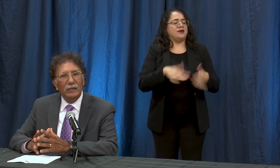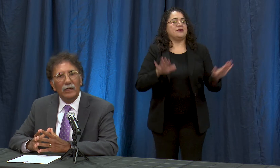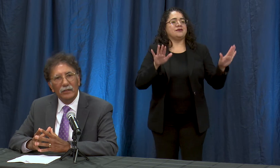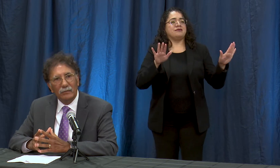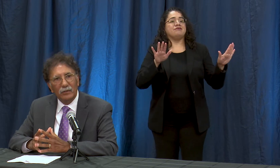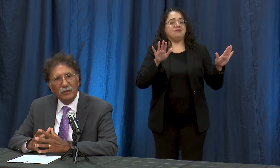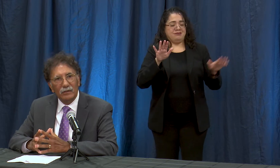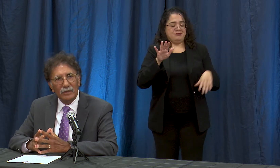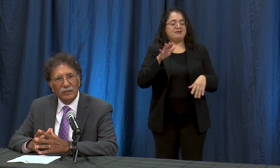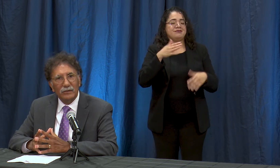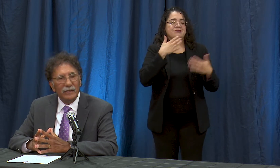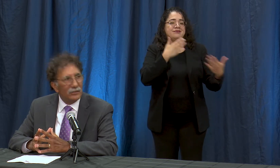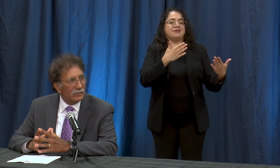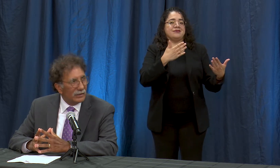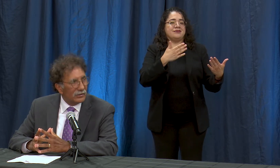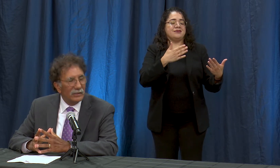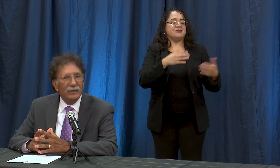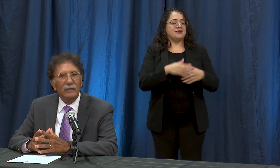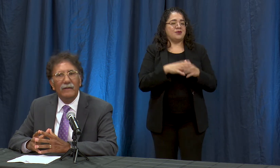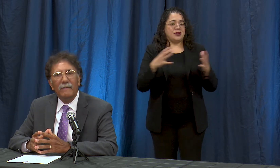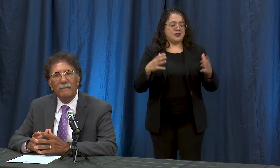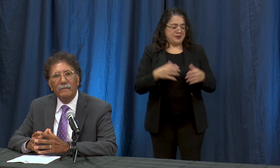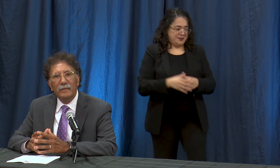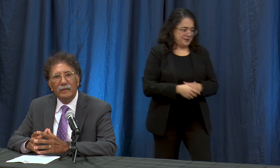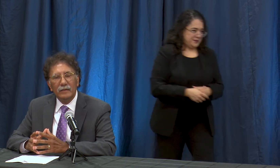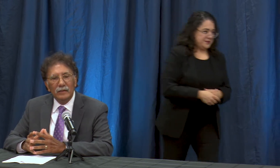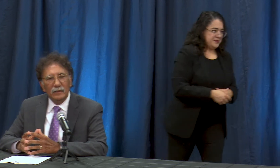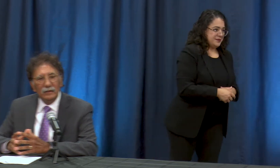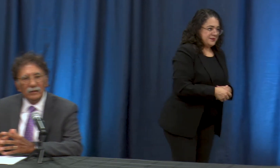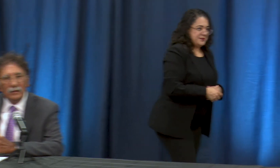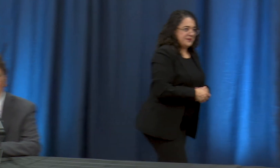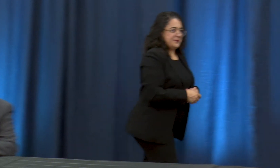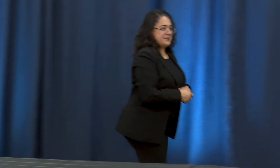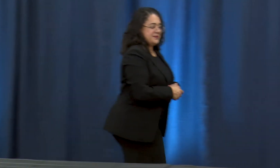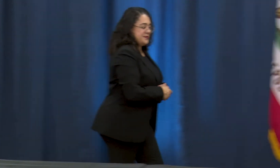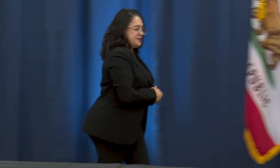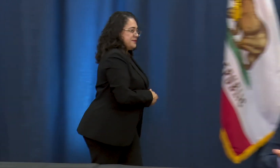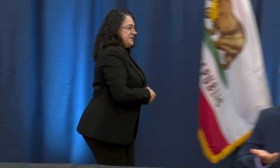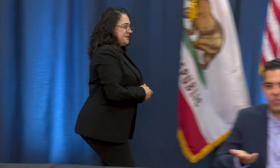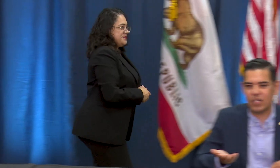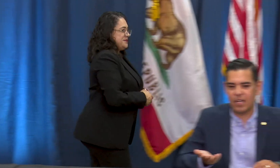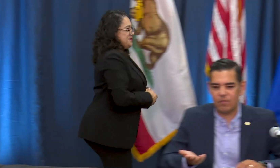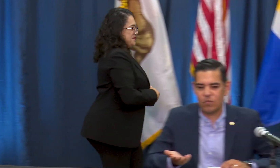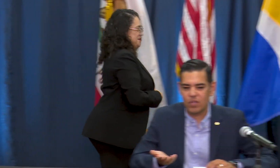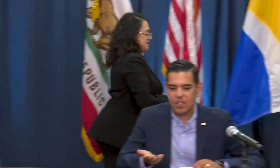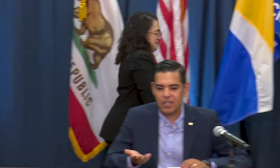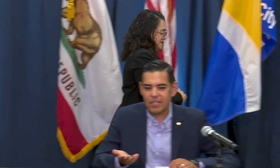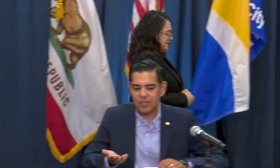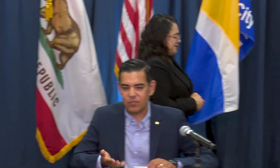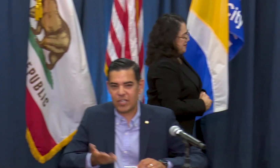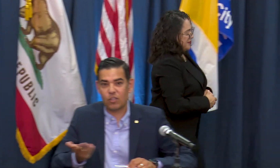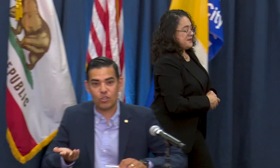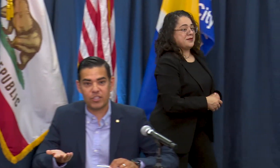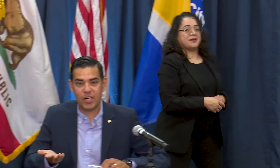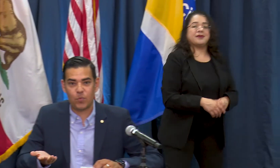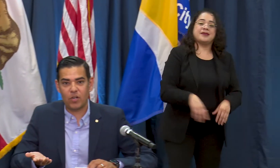regard to the Port of Long Beach so thank you so much. Thank you very much Mario and of course the port is the second largest container port in